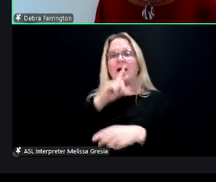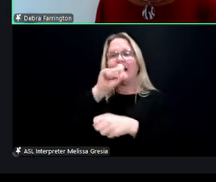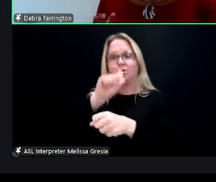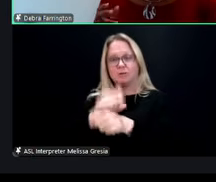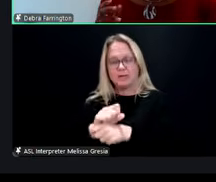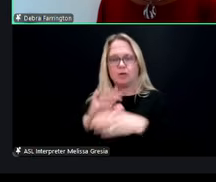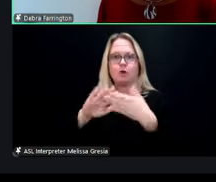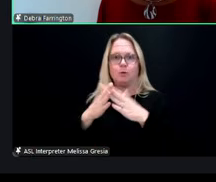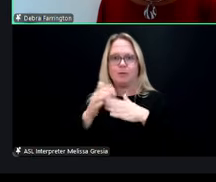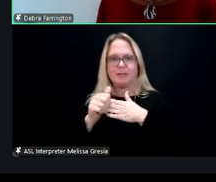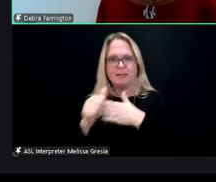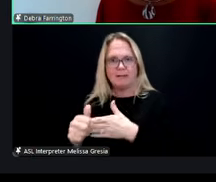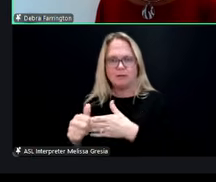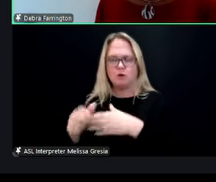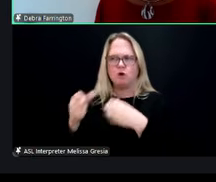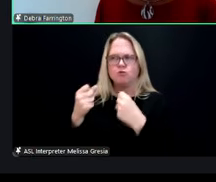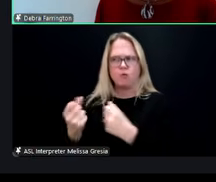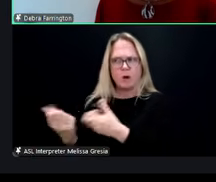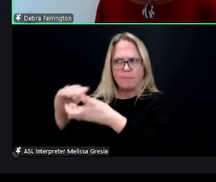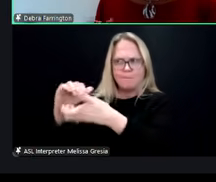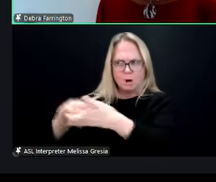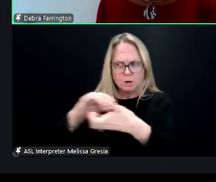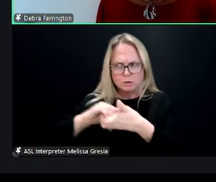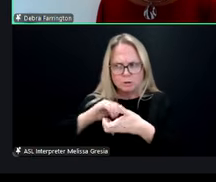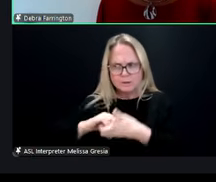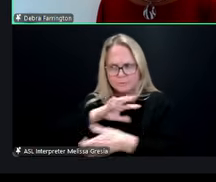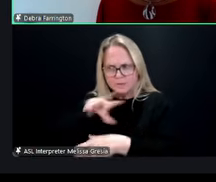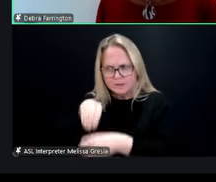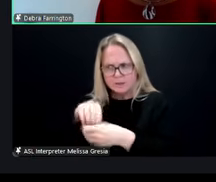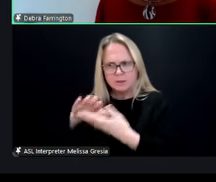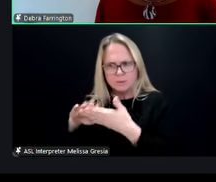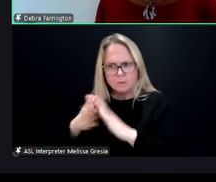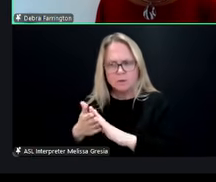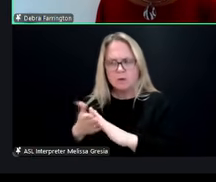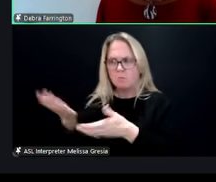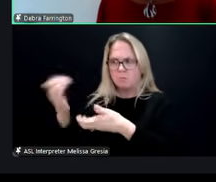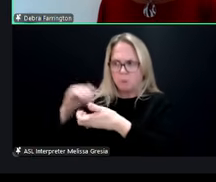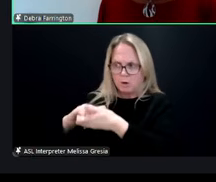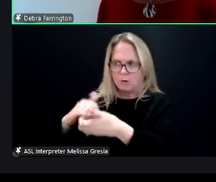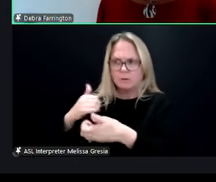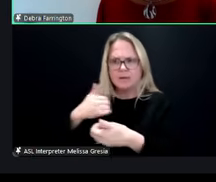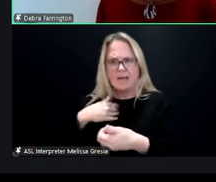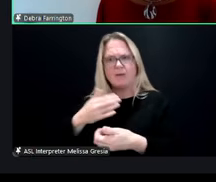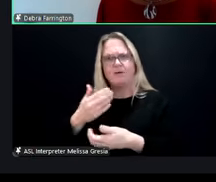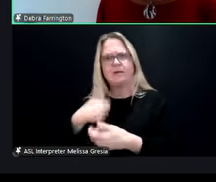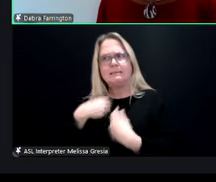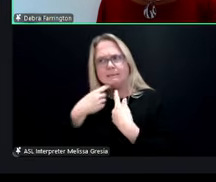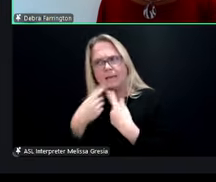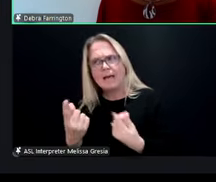that there's strong partnerships that exist, partners have a voice and a a seat at the table,